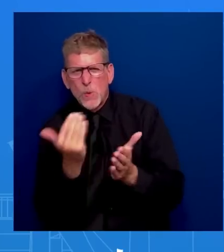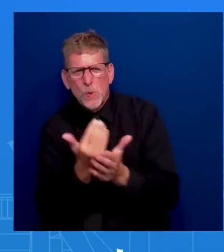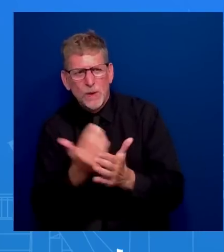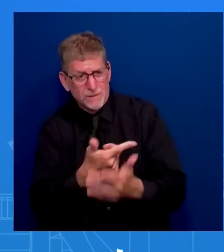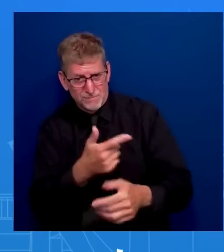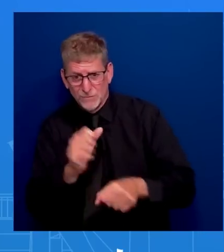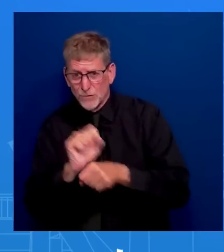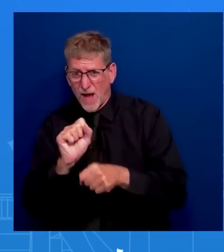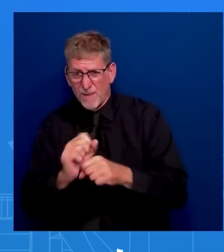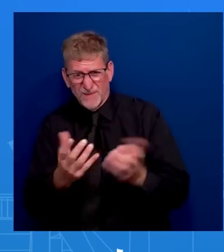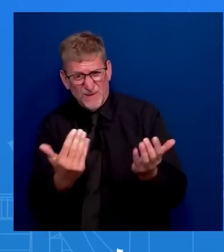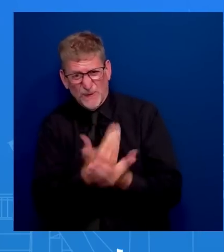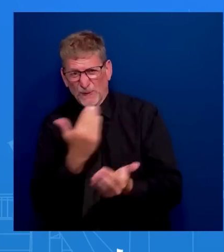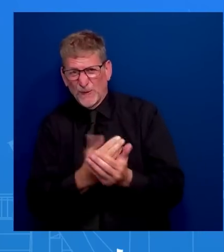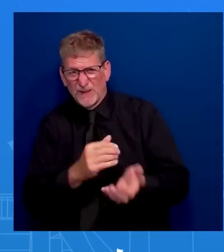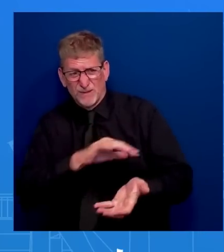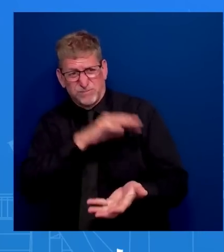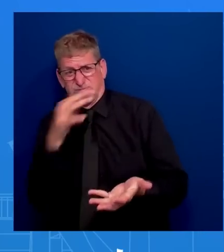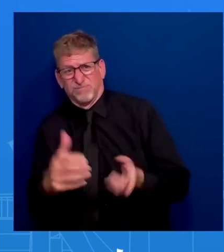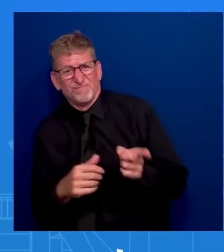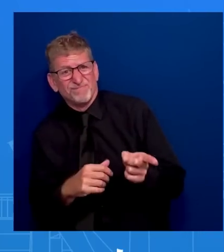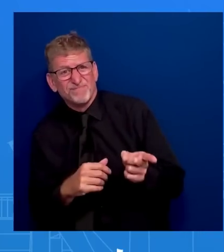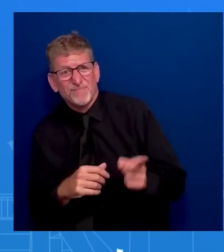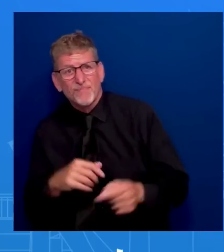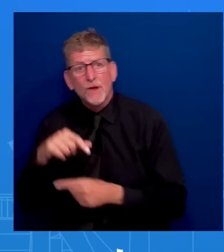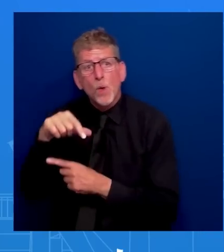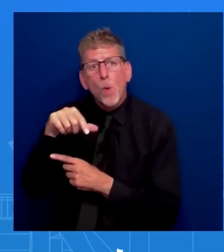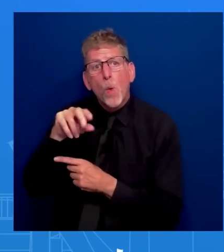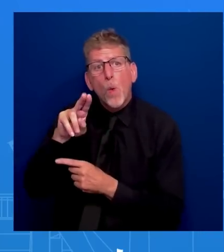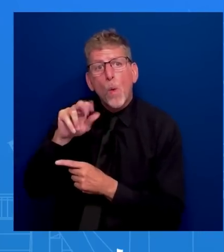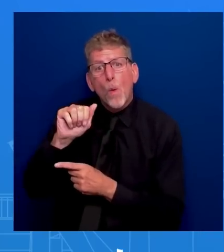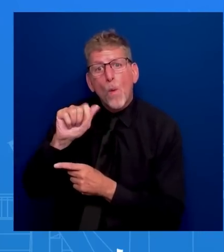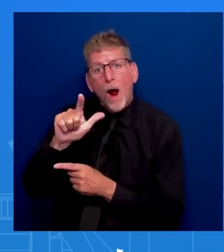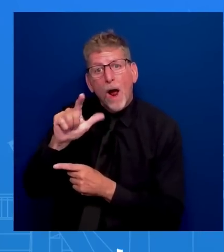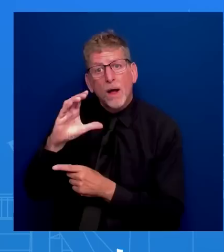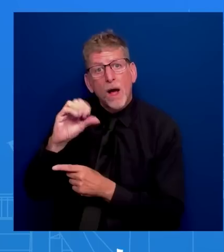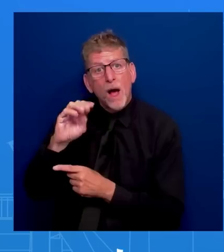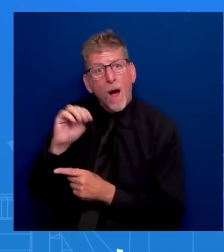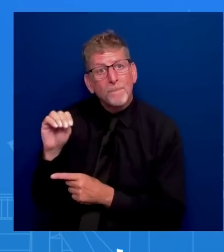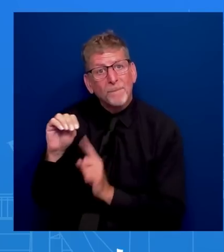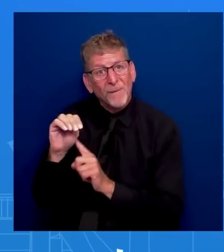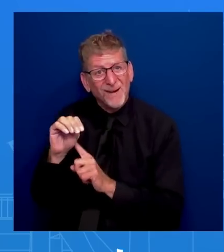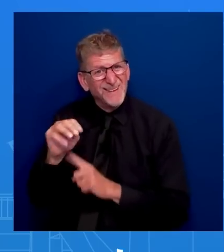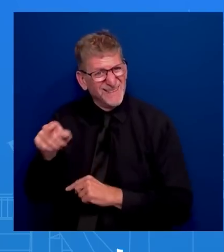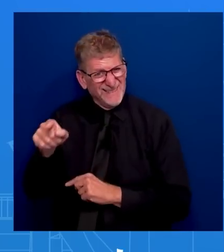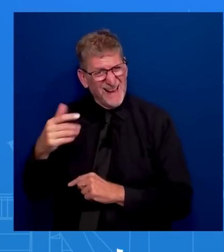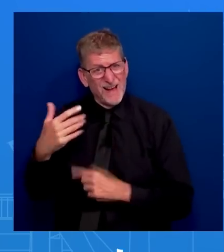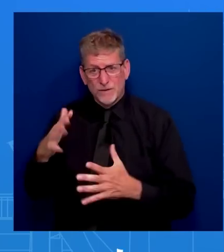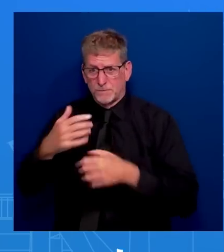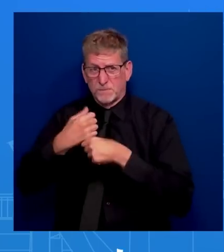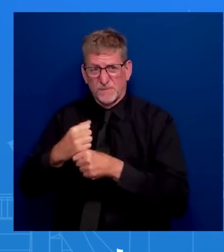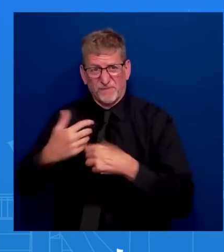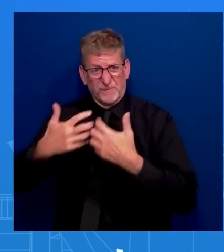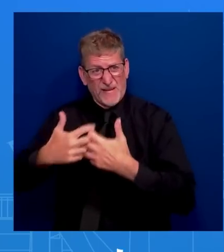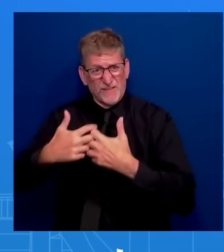including $4.2 billion in chips manufacturing. Qualcomm will increase U.S. chip manufacturing by up to 50 percent.